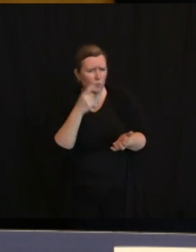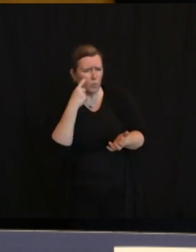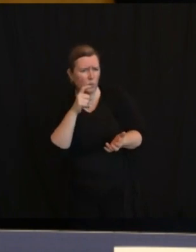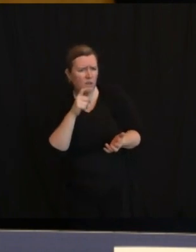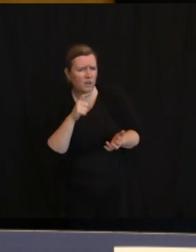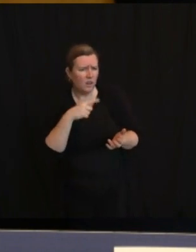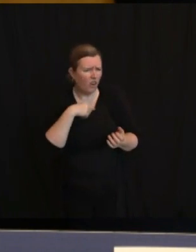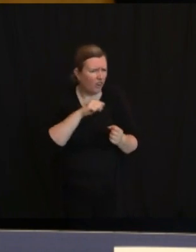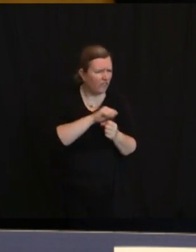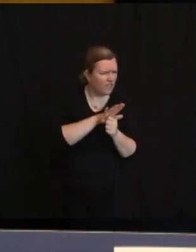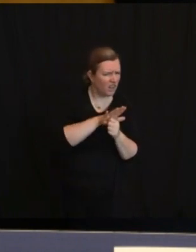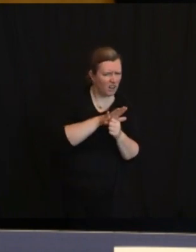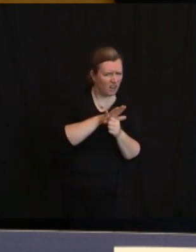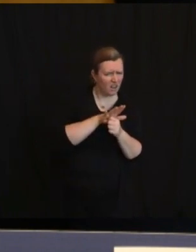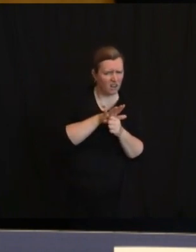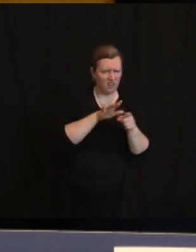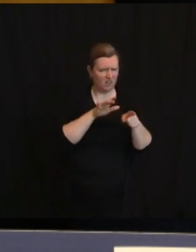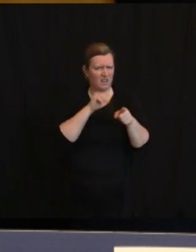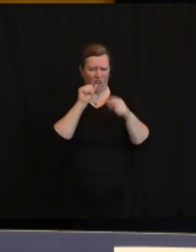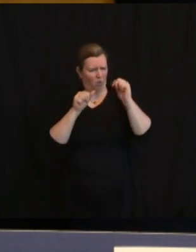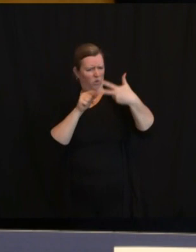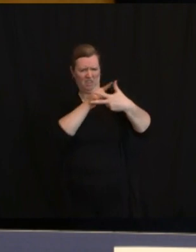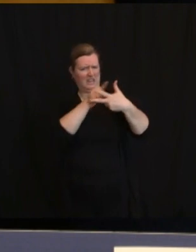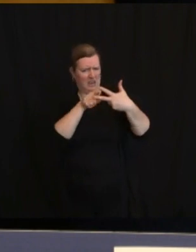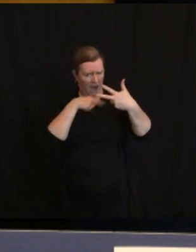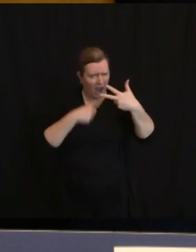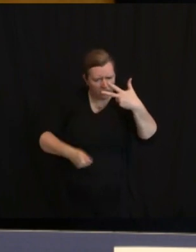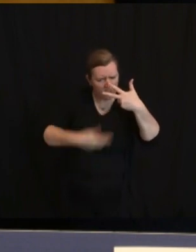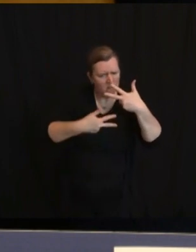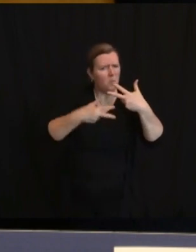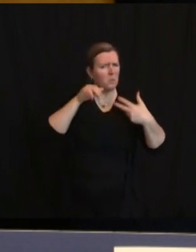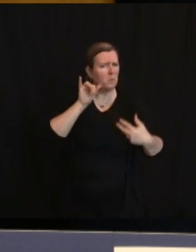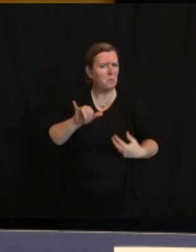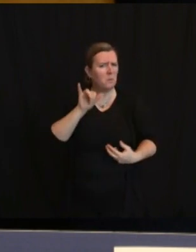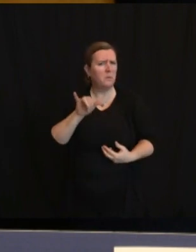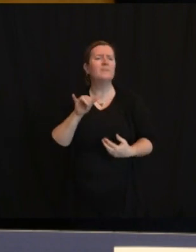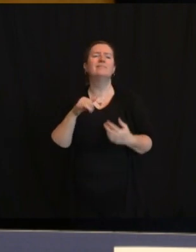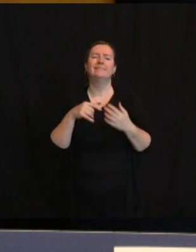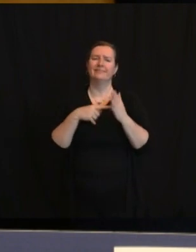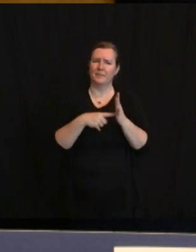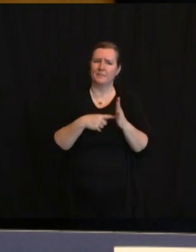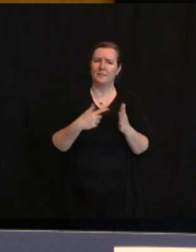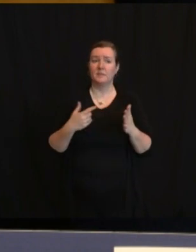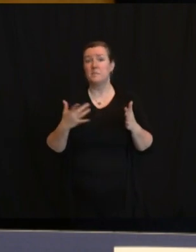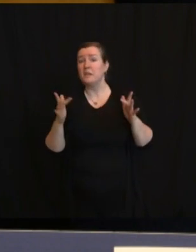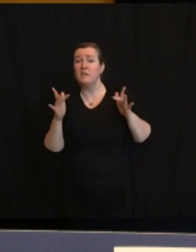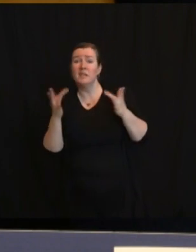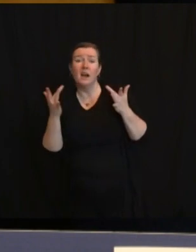AND SHORTNESS OF BREATH. MANY SYMPTOMS HAVE BEEN OBSERVED BY HEALTH CARE PROVIDERS WHEN CARING FOR THEIR PATIENTS.